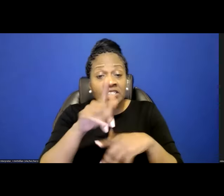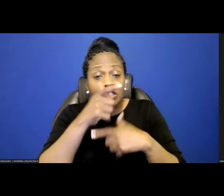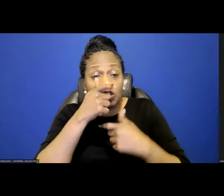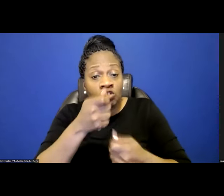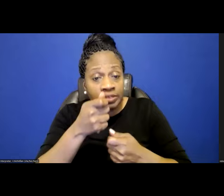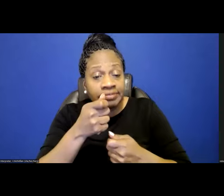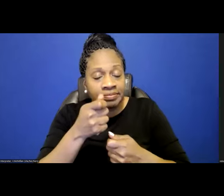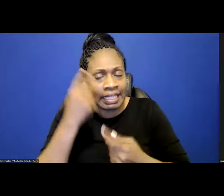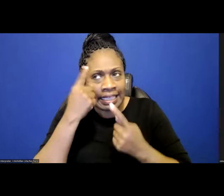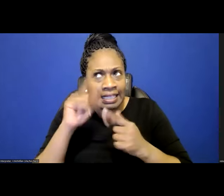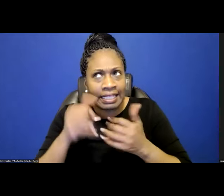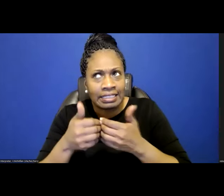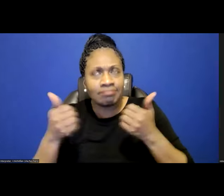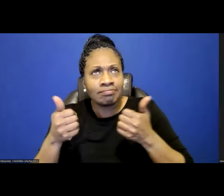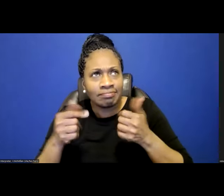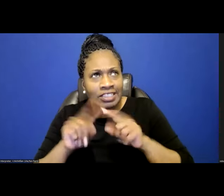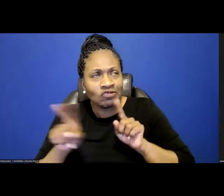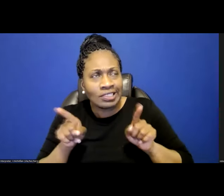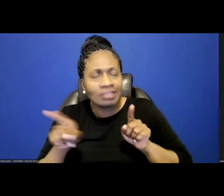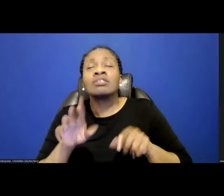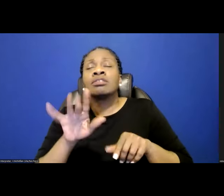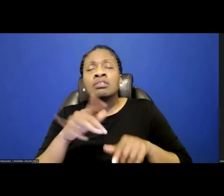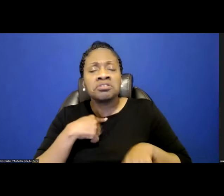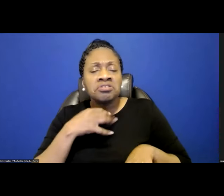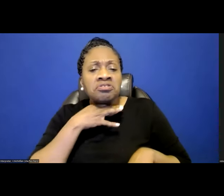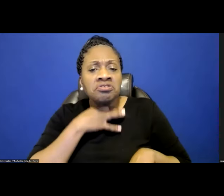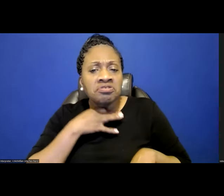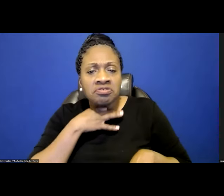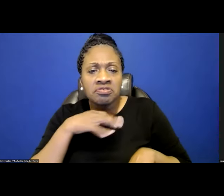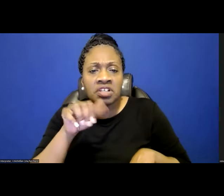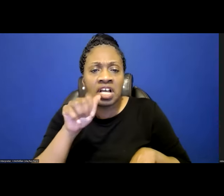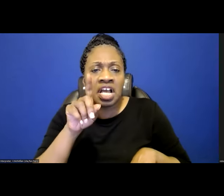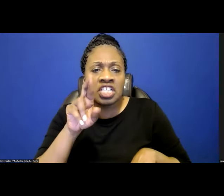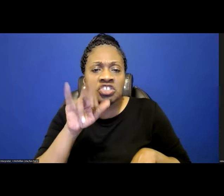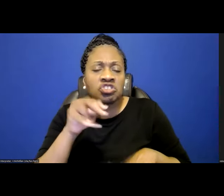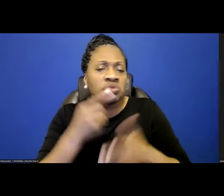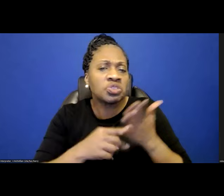that distinction. And I'm curious, Adrian, what's your perspective on this?